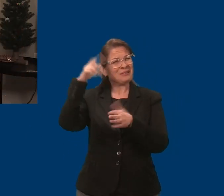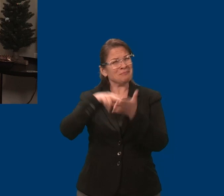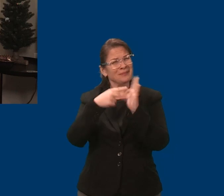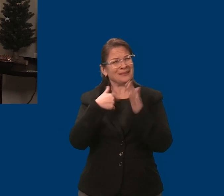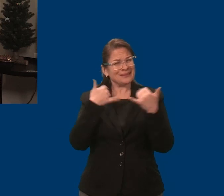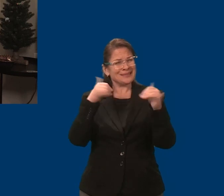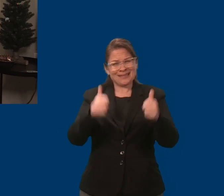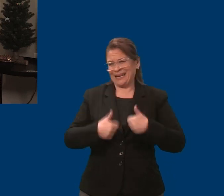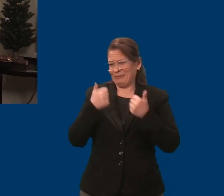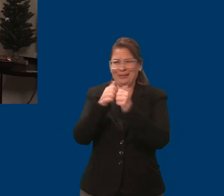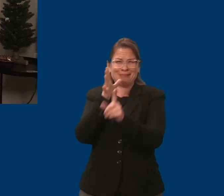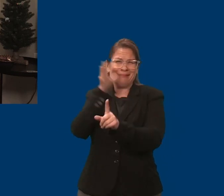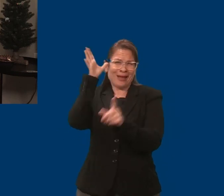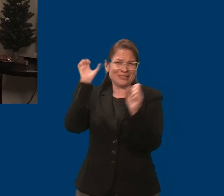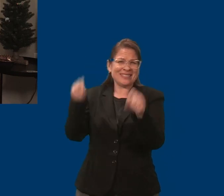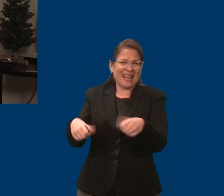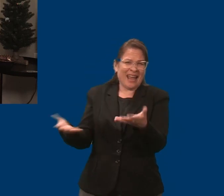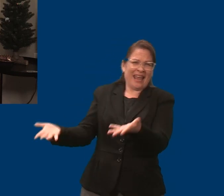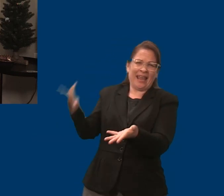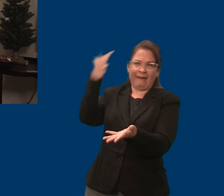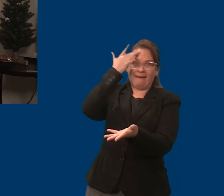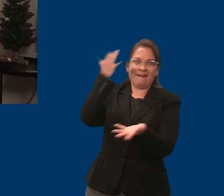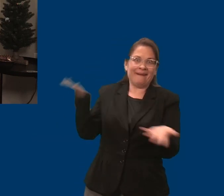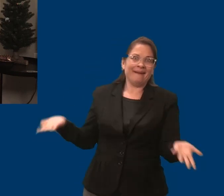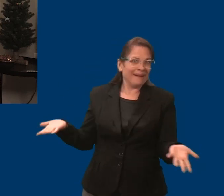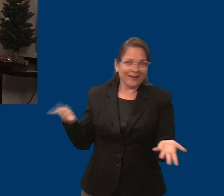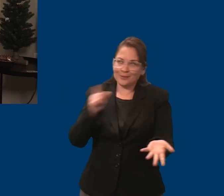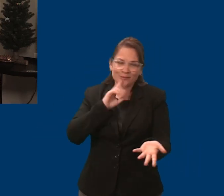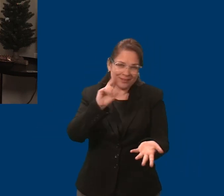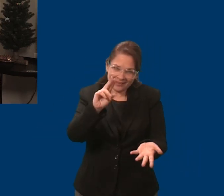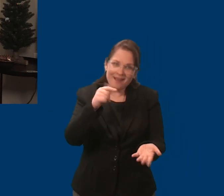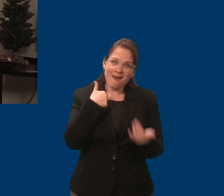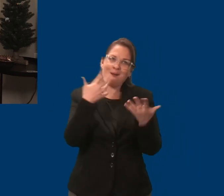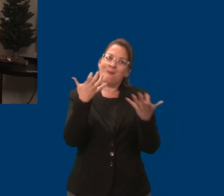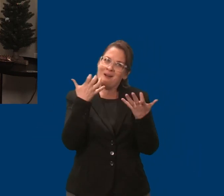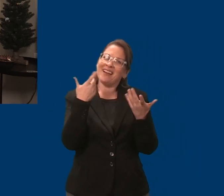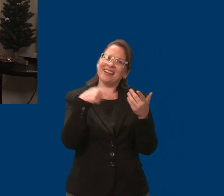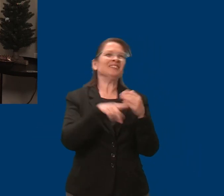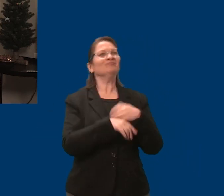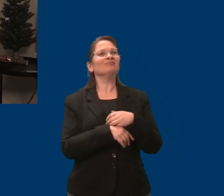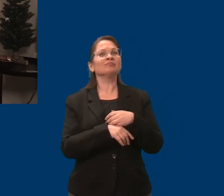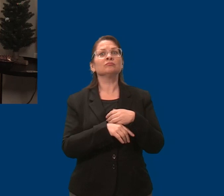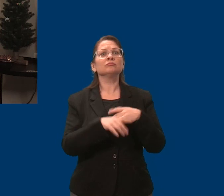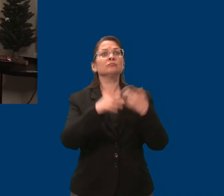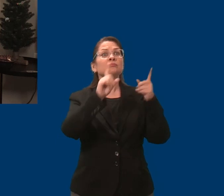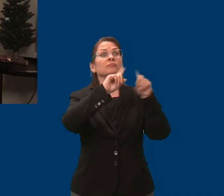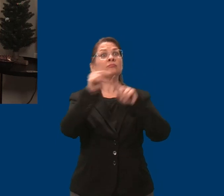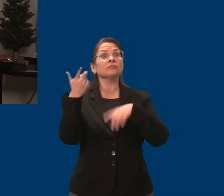Of the 5,055 current vacancies, there are two apartments that might be available,